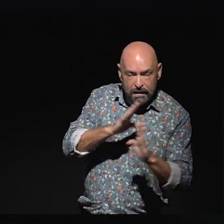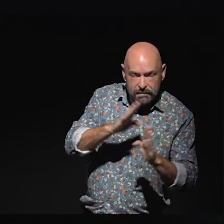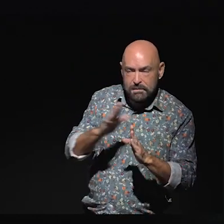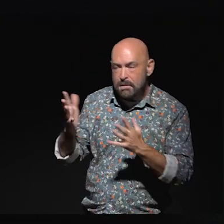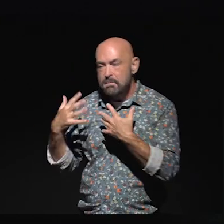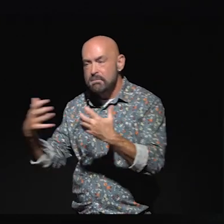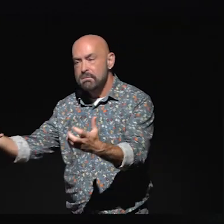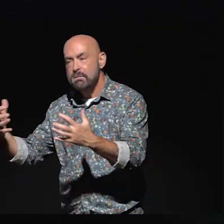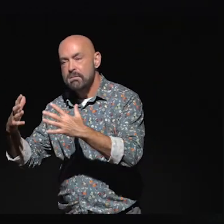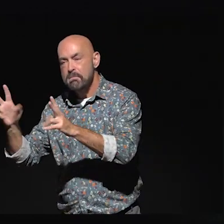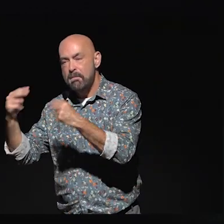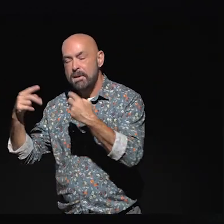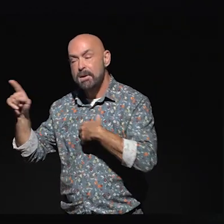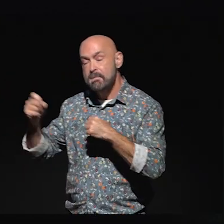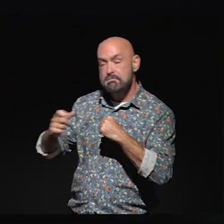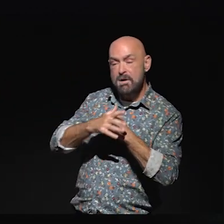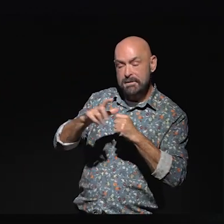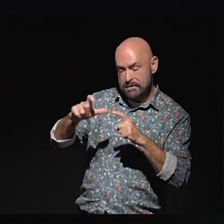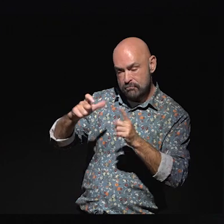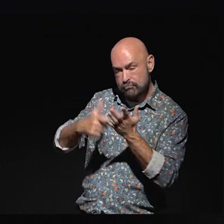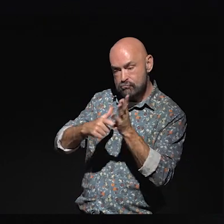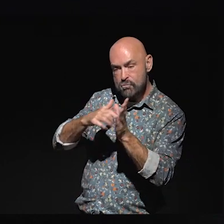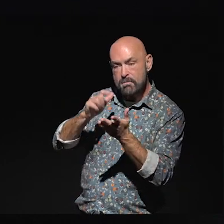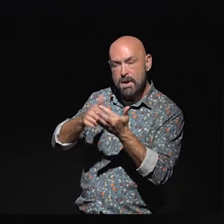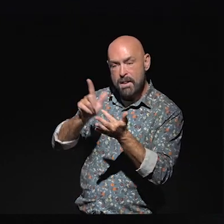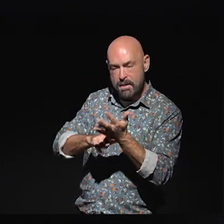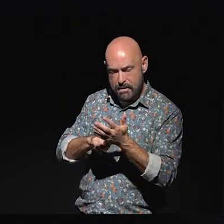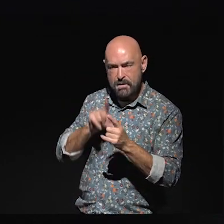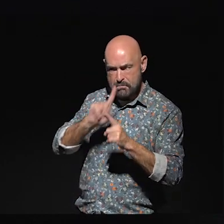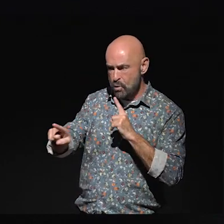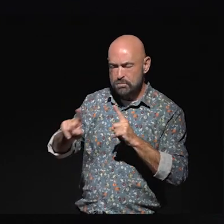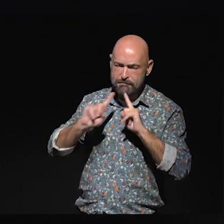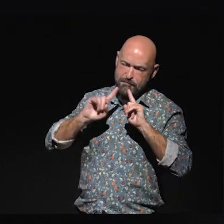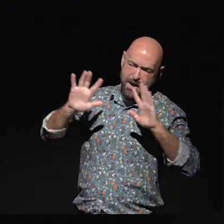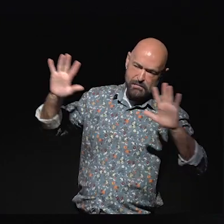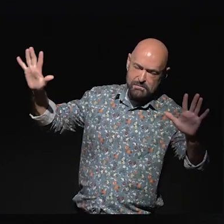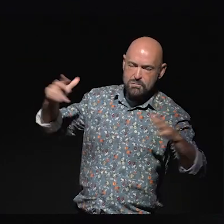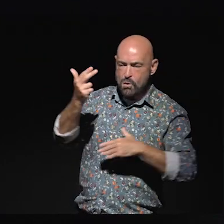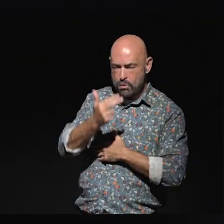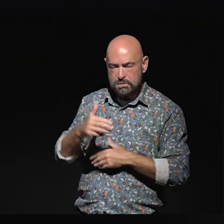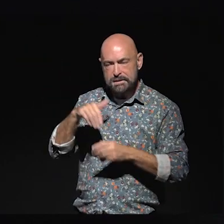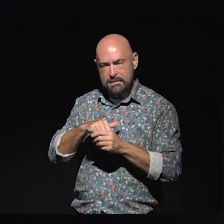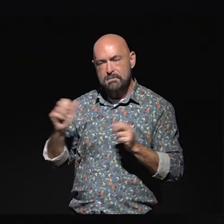By the time he married Delphine Ramel, he was the most famous artist in Paris.